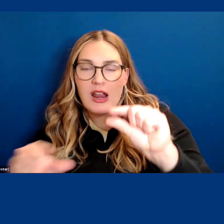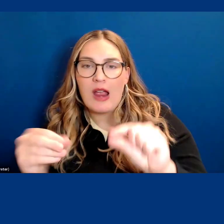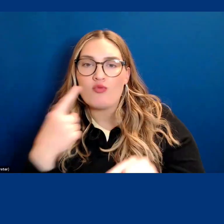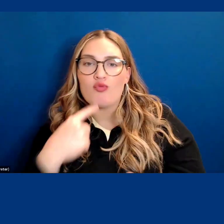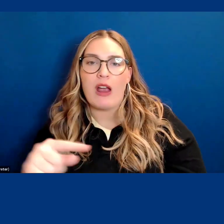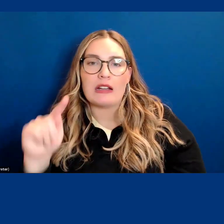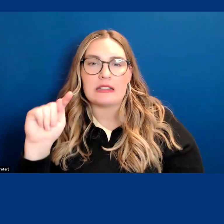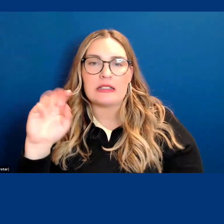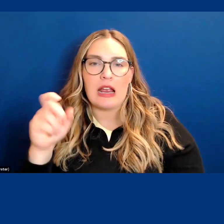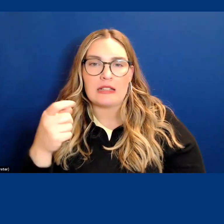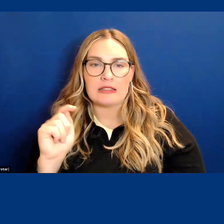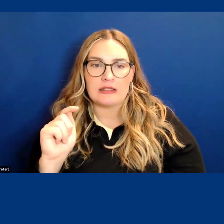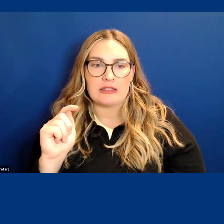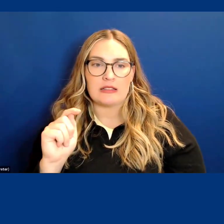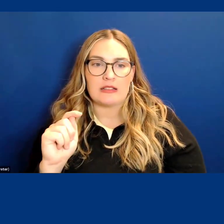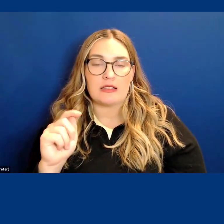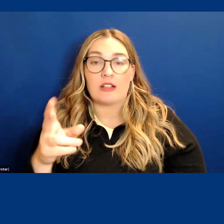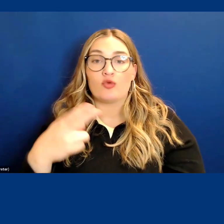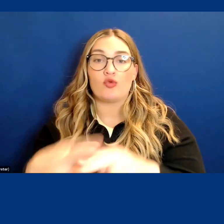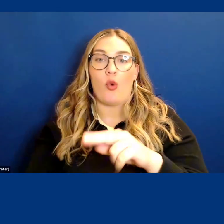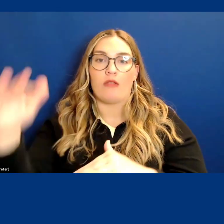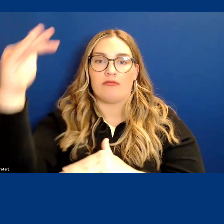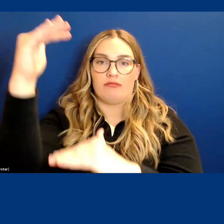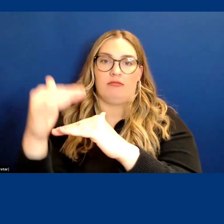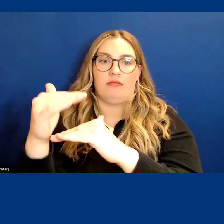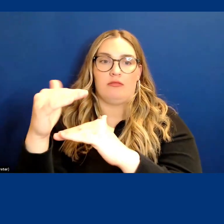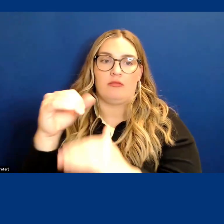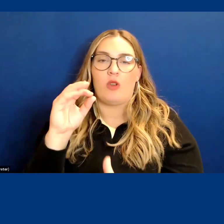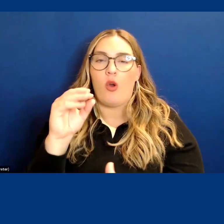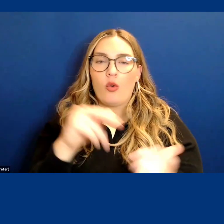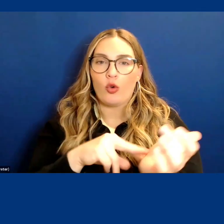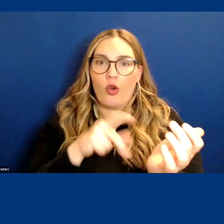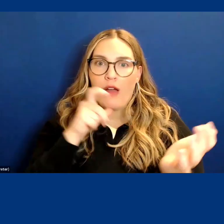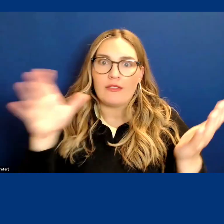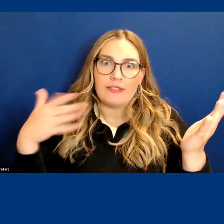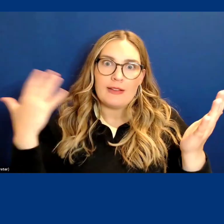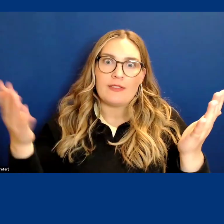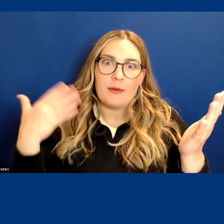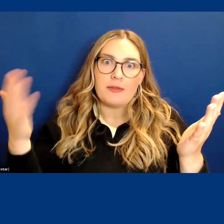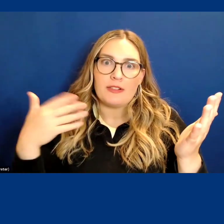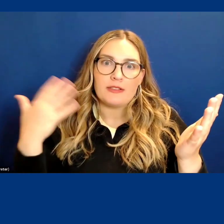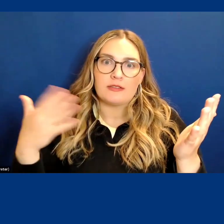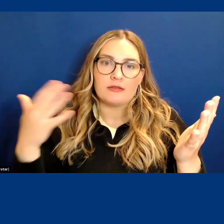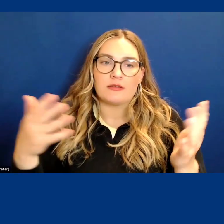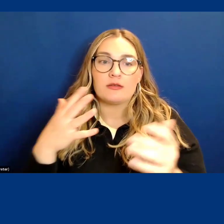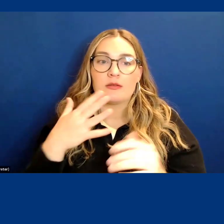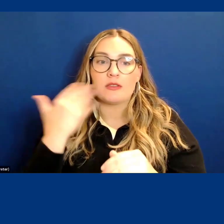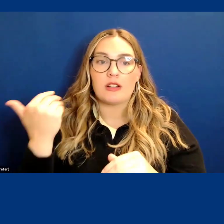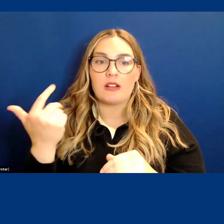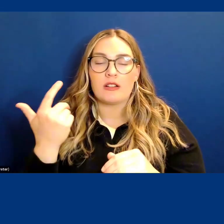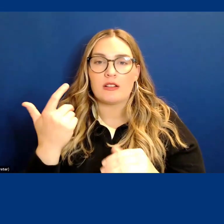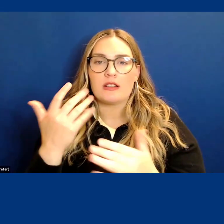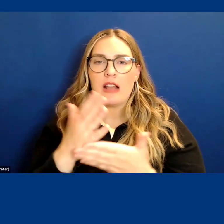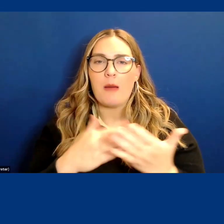So it's like a short document so the nurses aren't having to flip through multiple pages because some of the things are relevant to the family